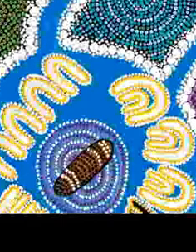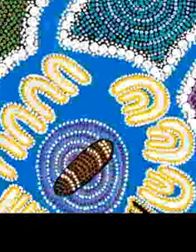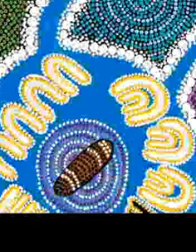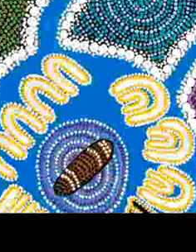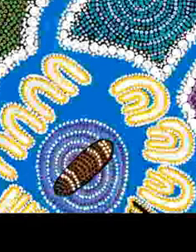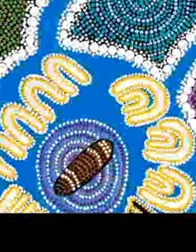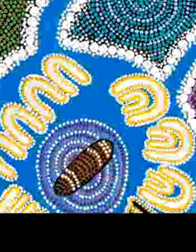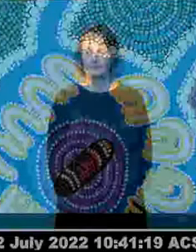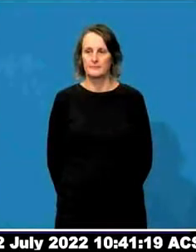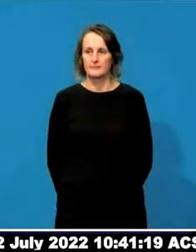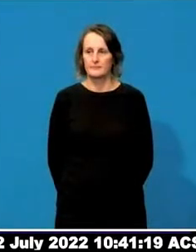Silence please.